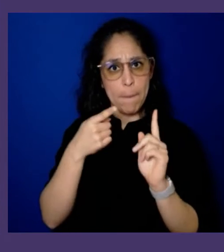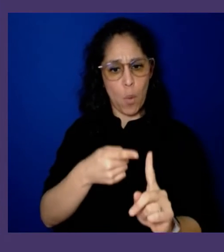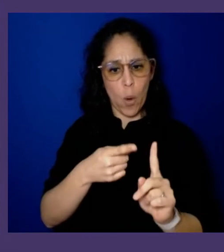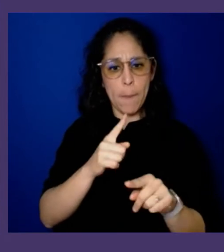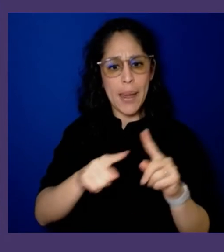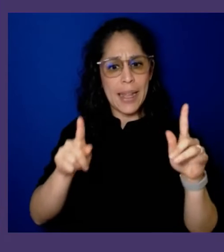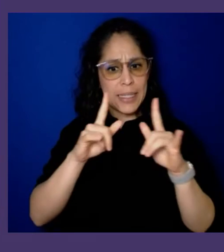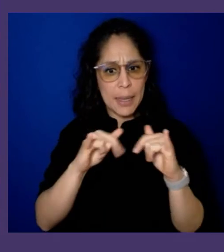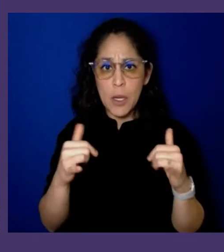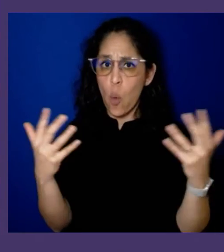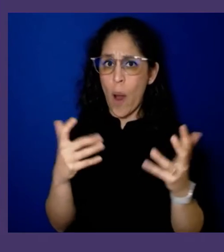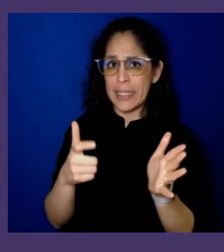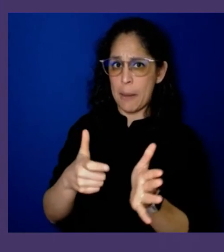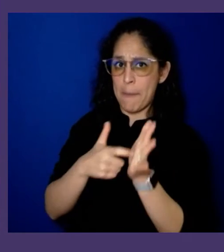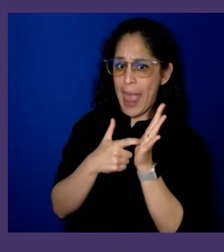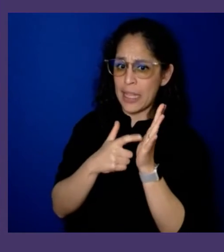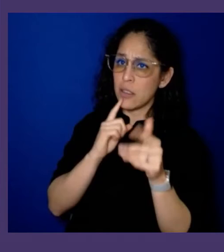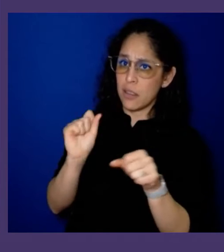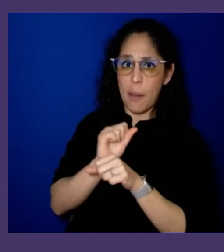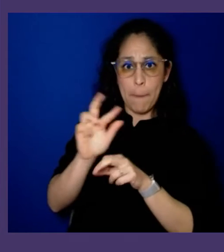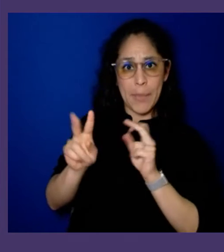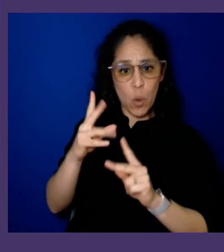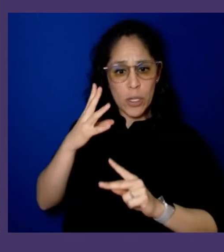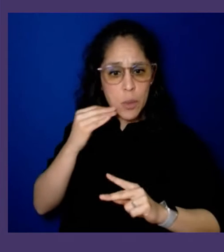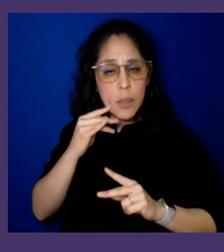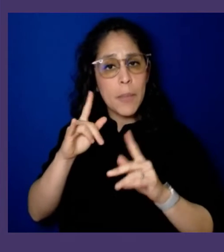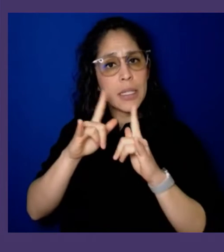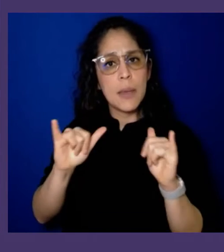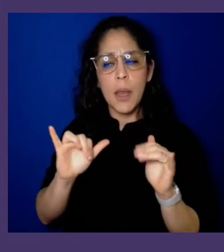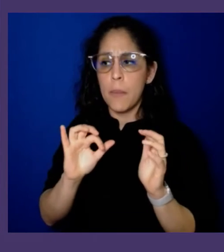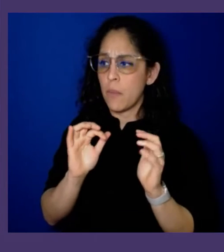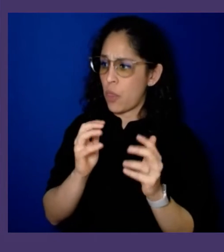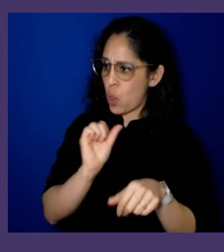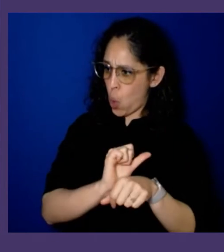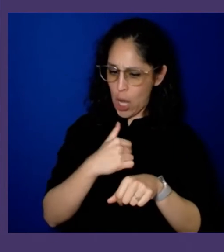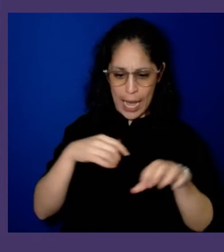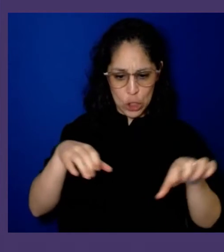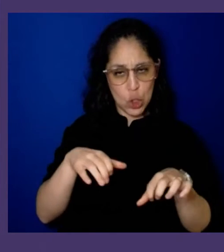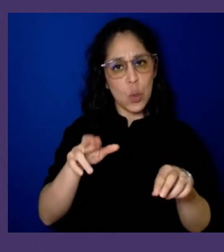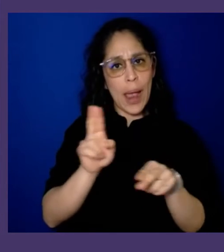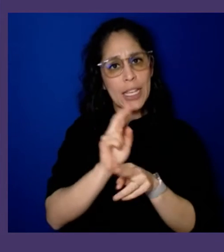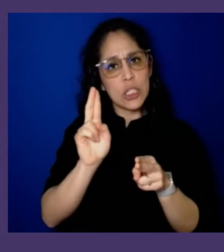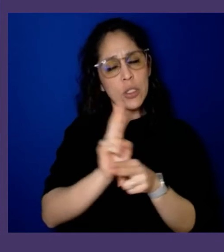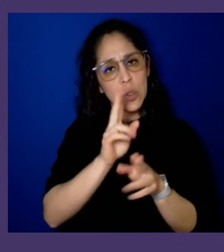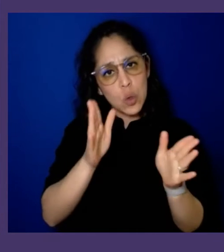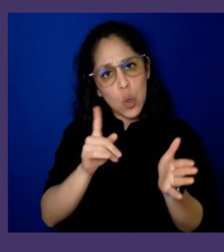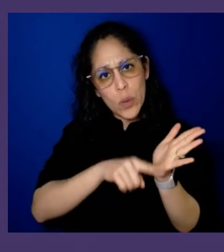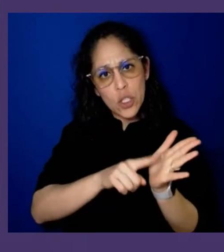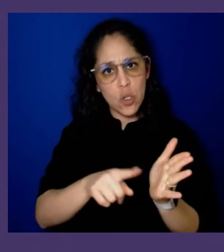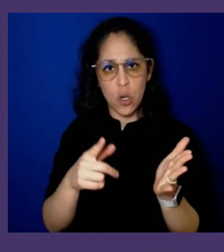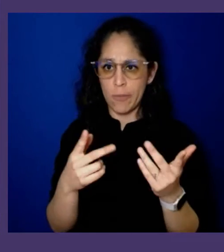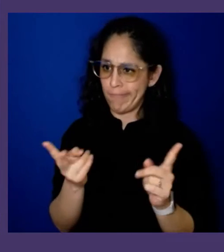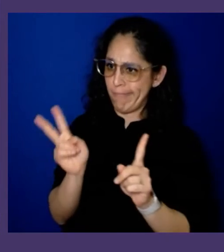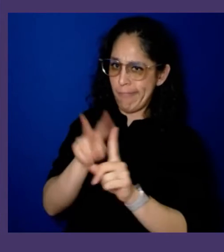but also how to build those into the work that I do as a user researcher such as how to draft survey questions or structure an interview to get